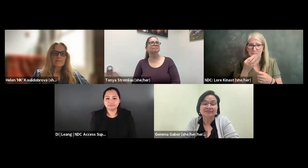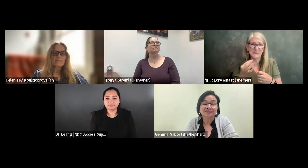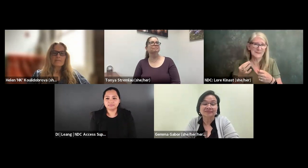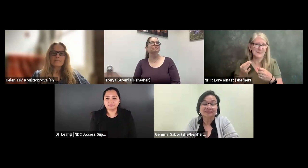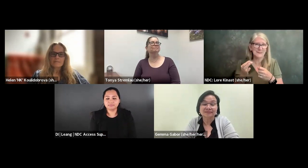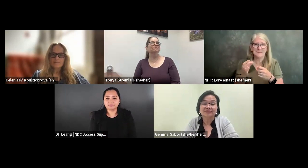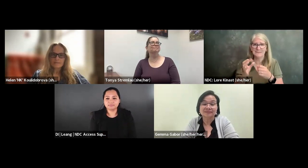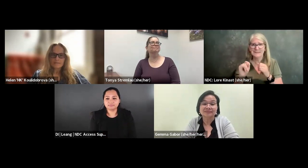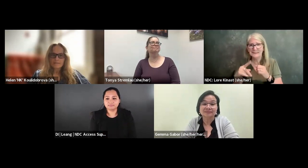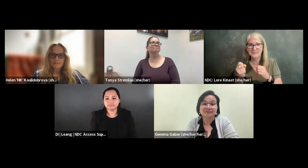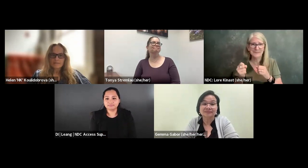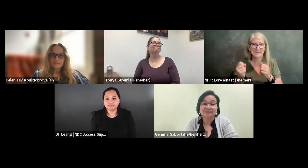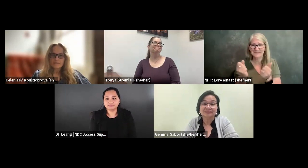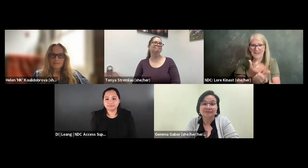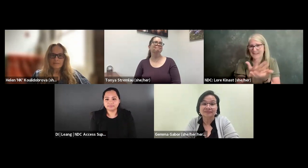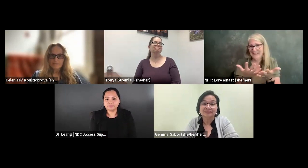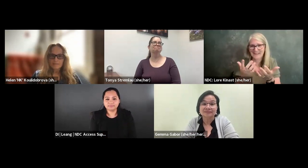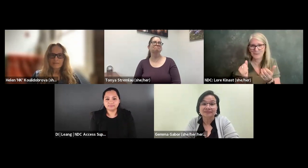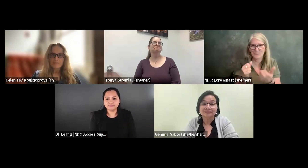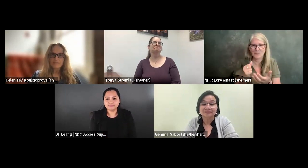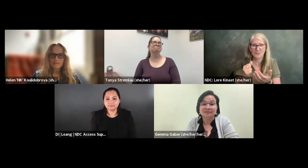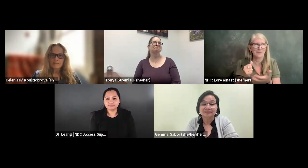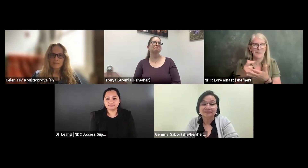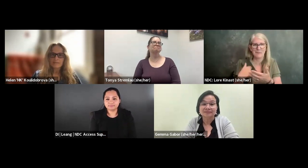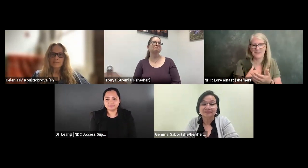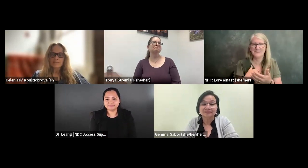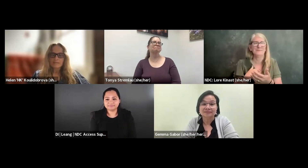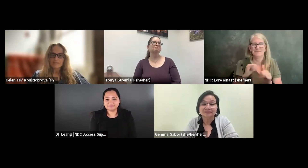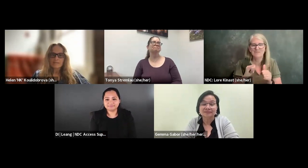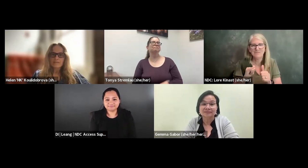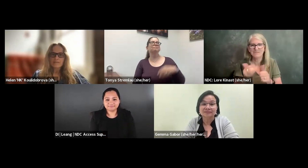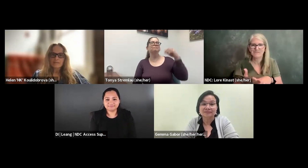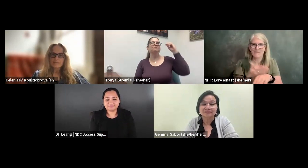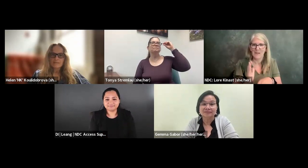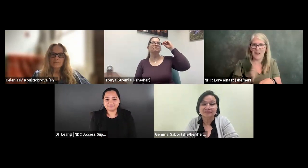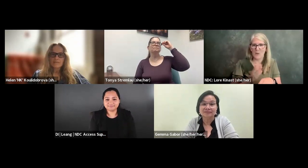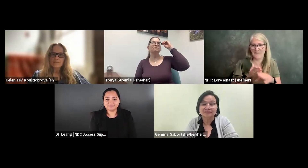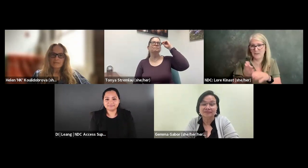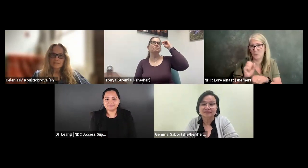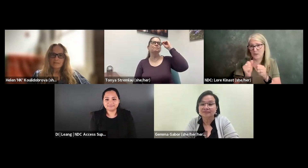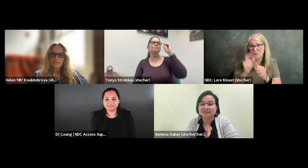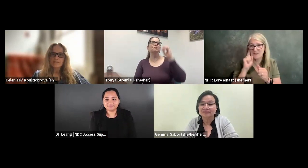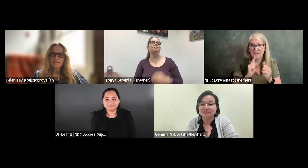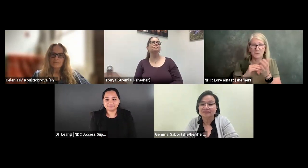for being here to share your expertise and knowledge. We're looking forward to that and seeing